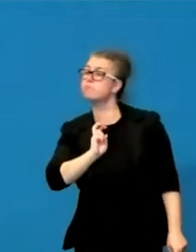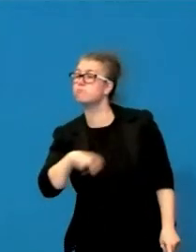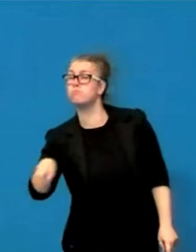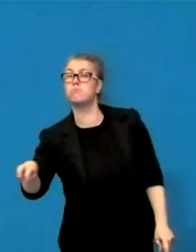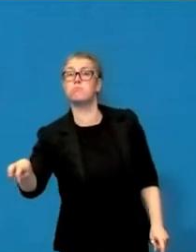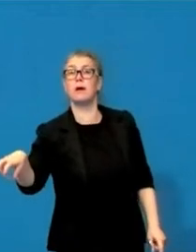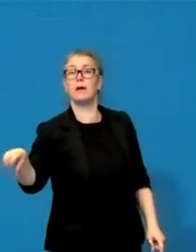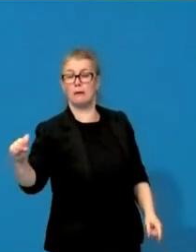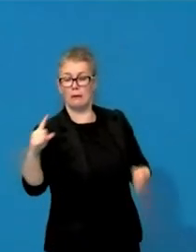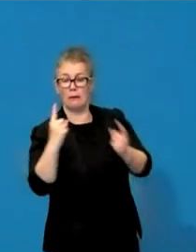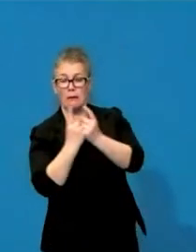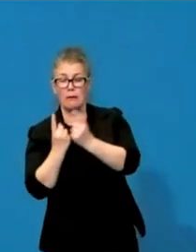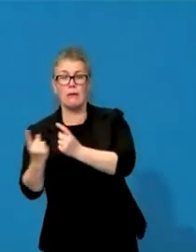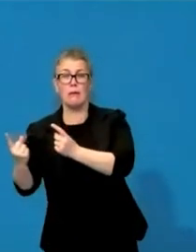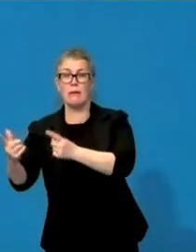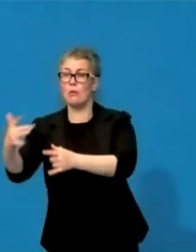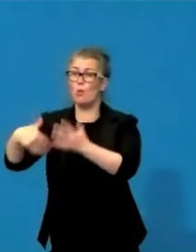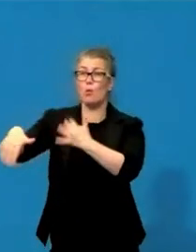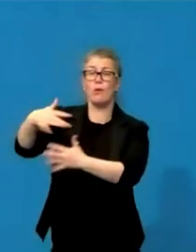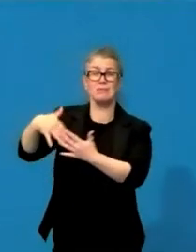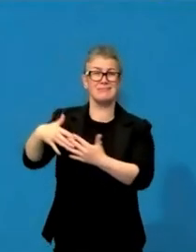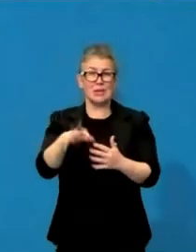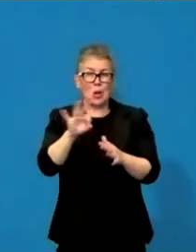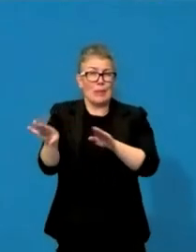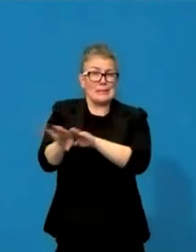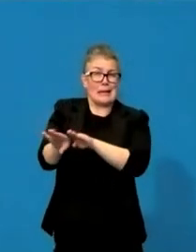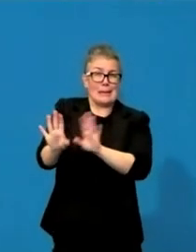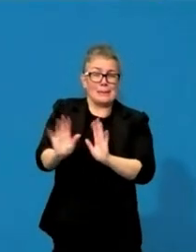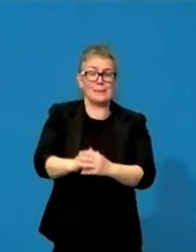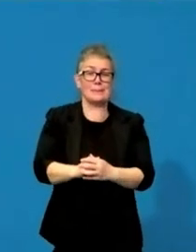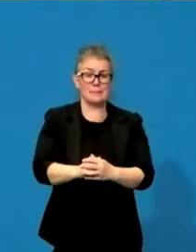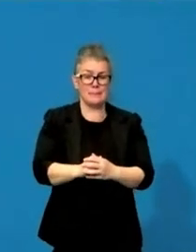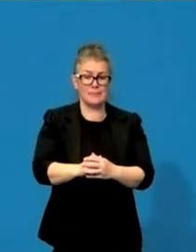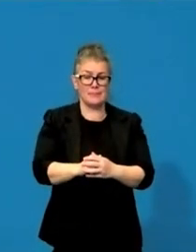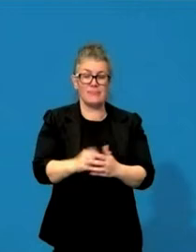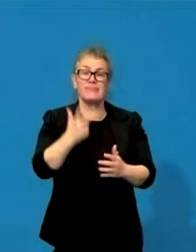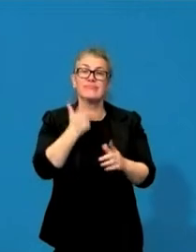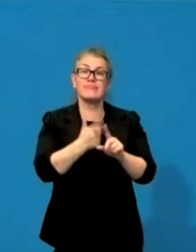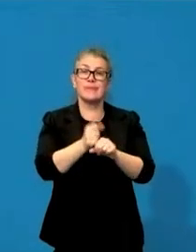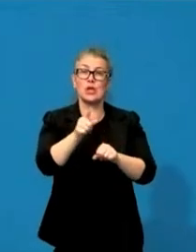It won't be the same. MS TARRAGO: And would you have family if you had to move to somewhere like Perth just to access services?